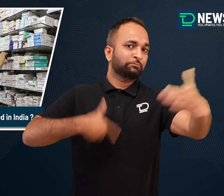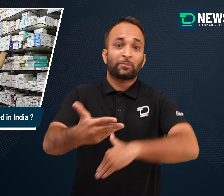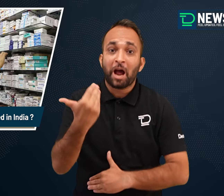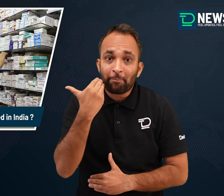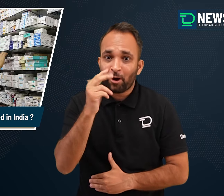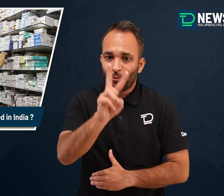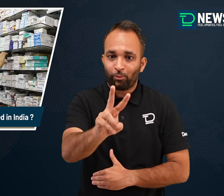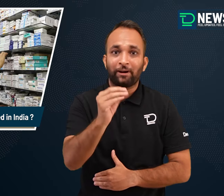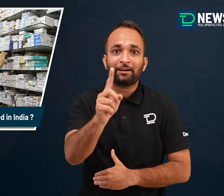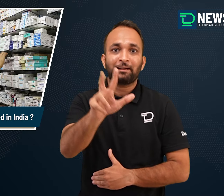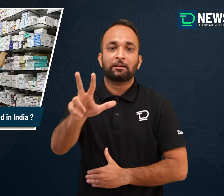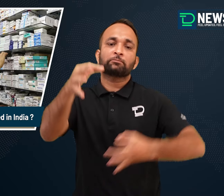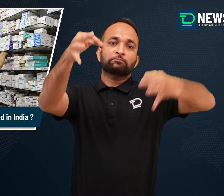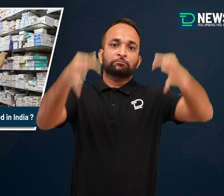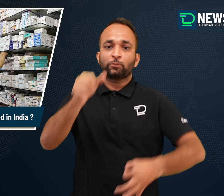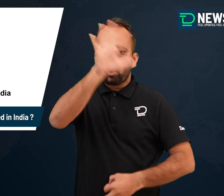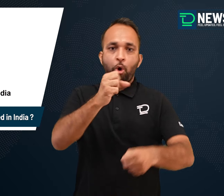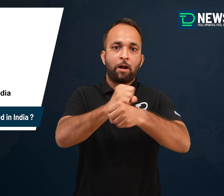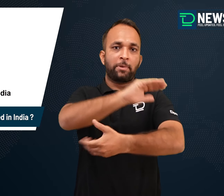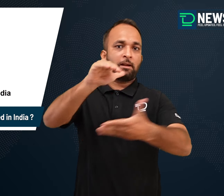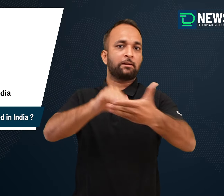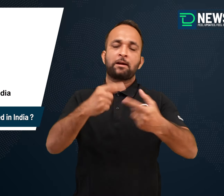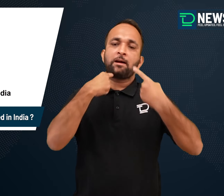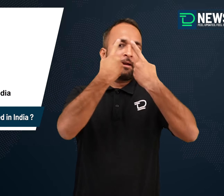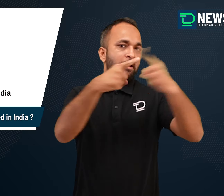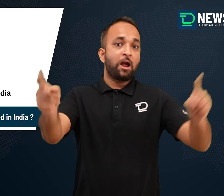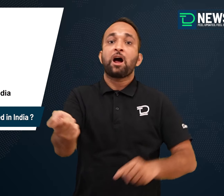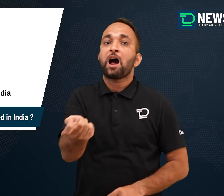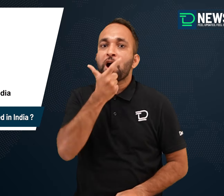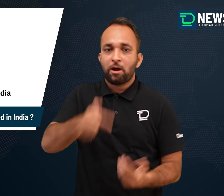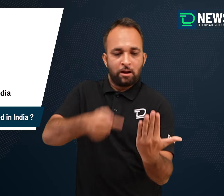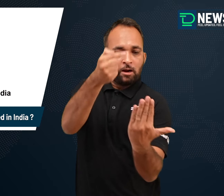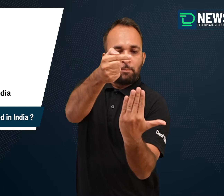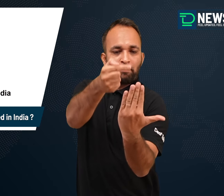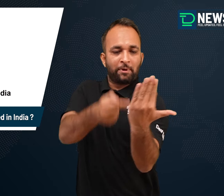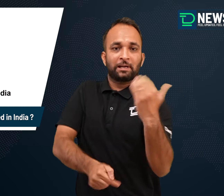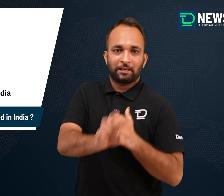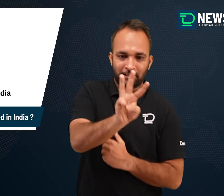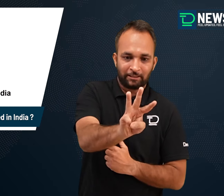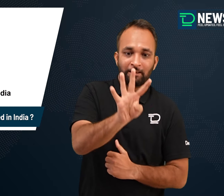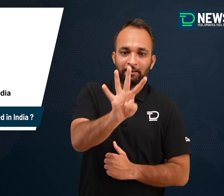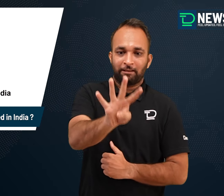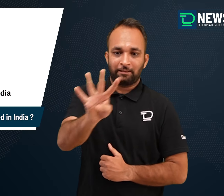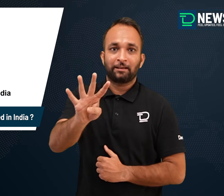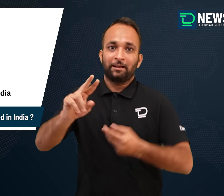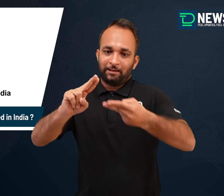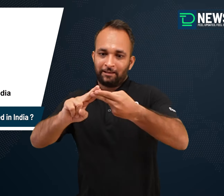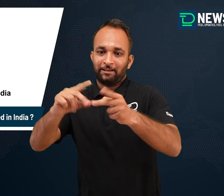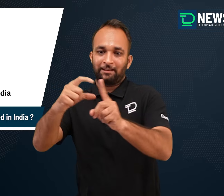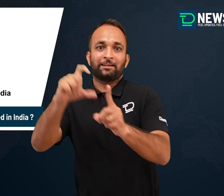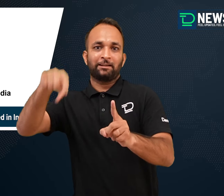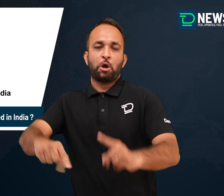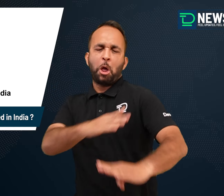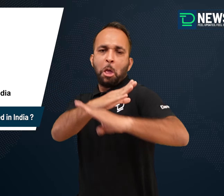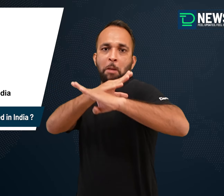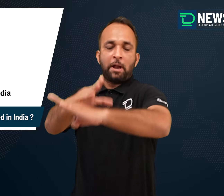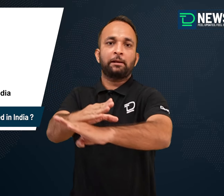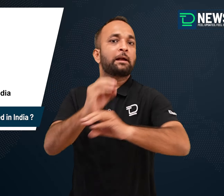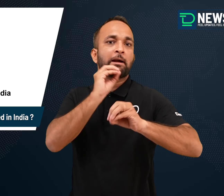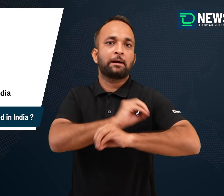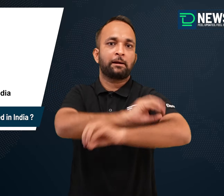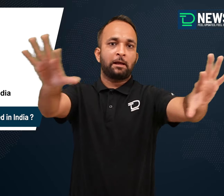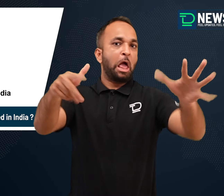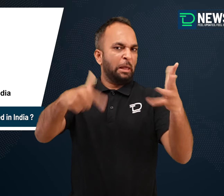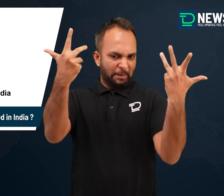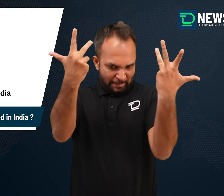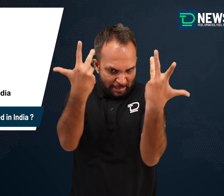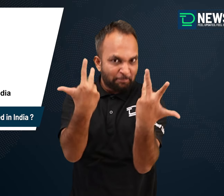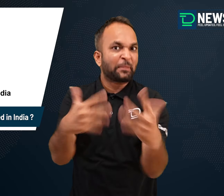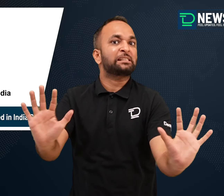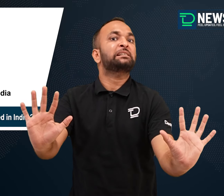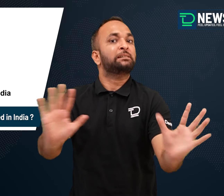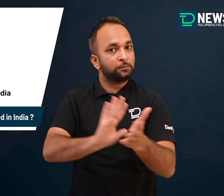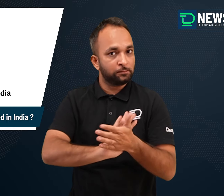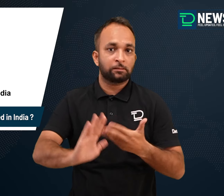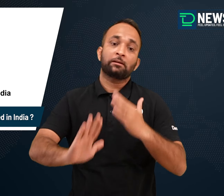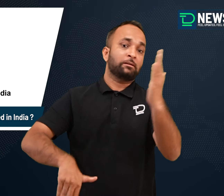Therefore in 2018, the government banned those 344 drugs.